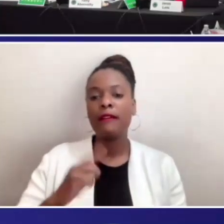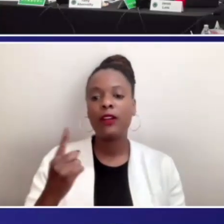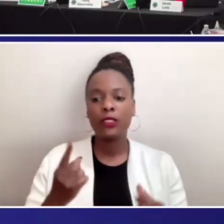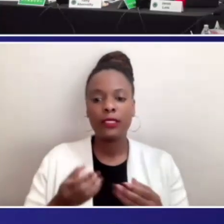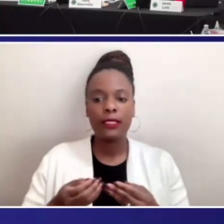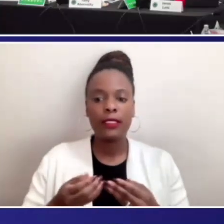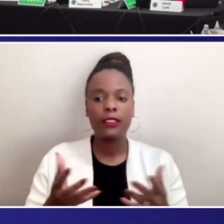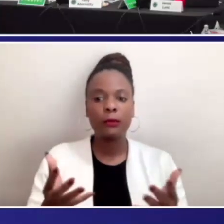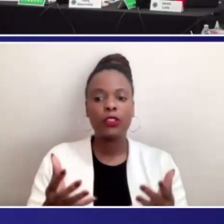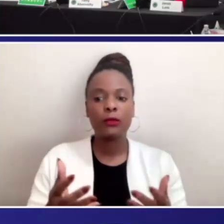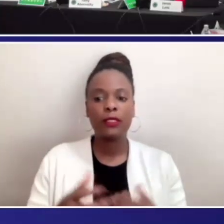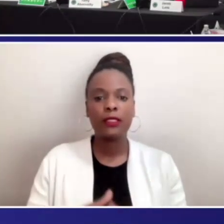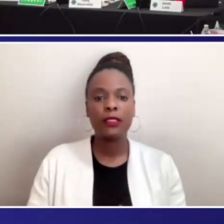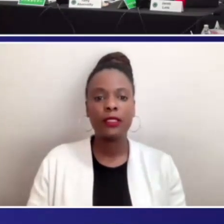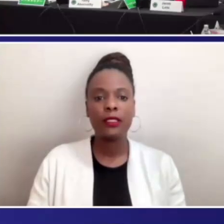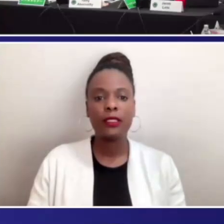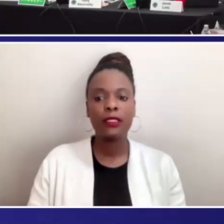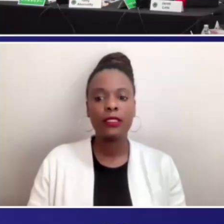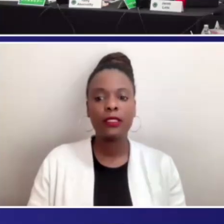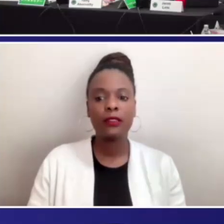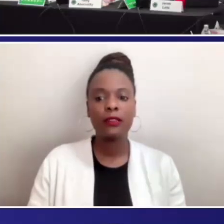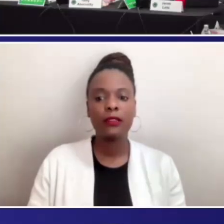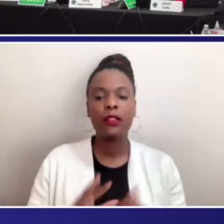means, means has been disbursed.